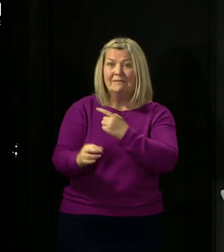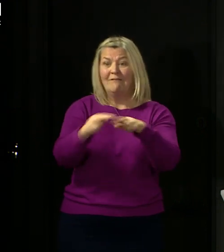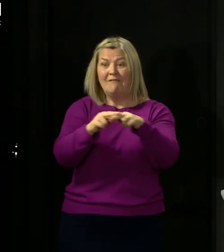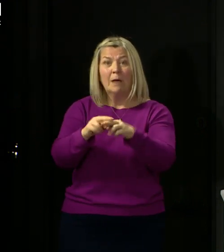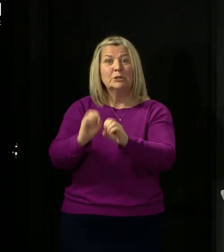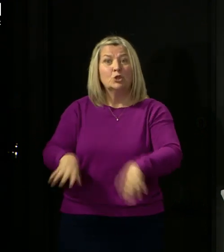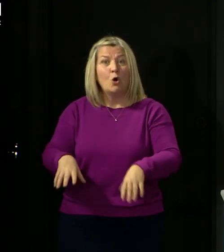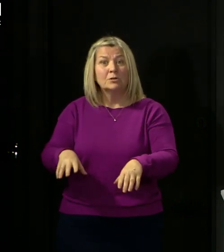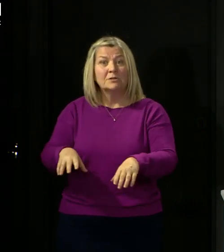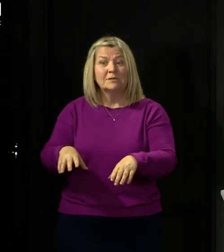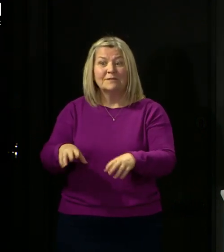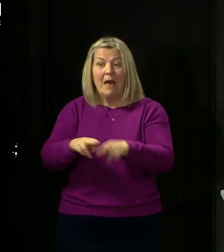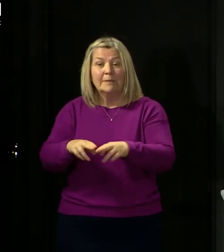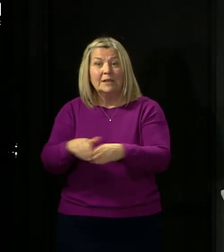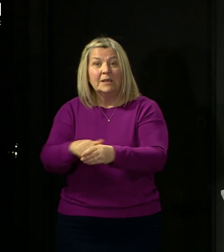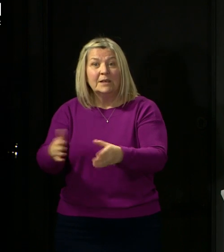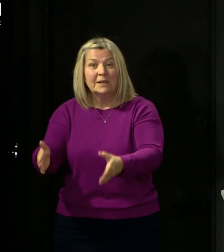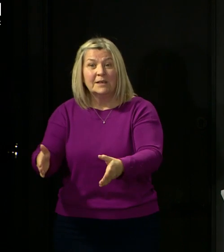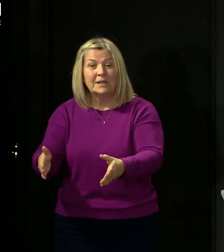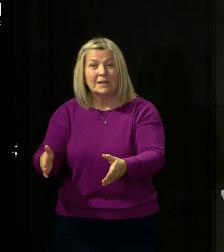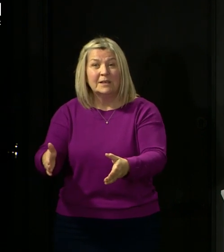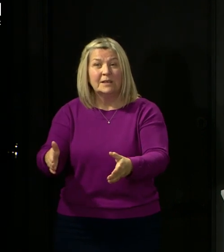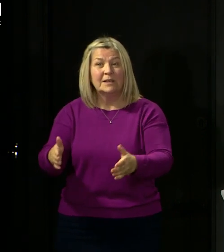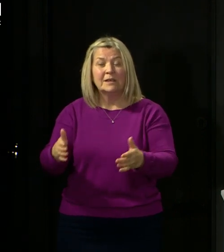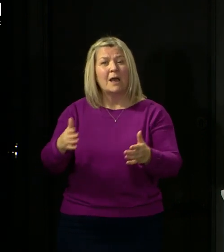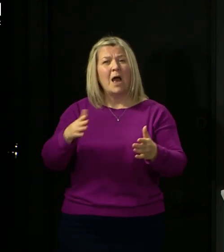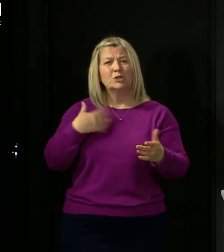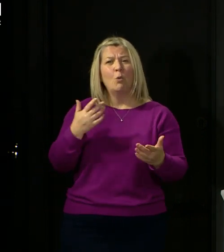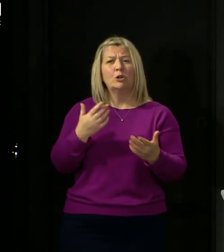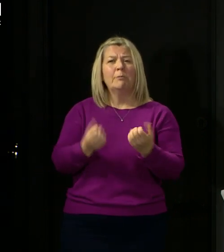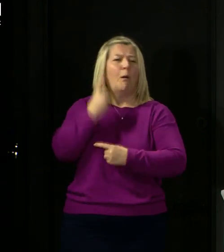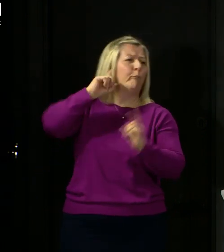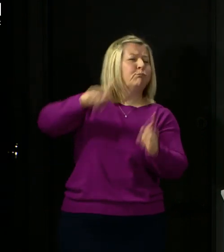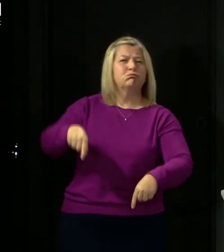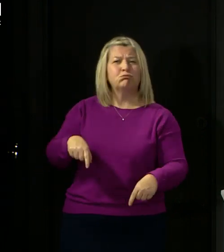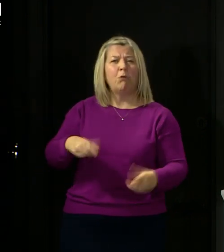roulette with any of this. I want to get us to a position where we feel confident about